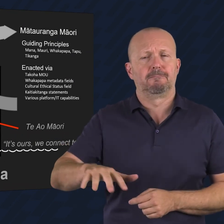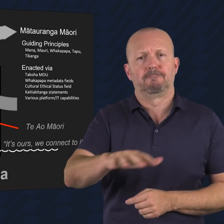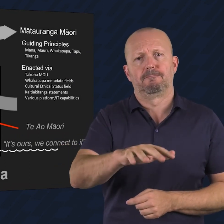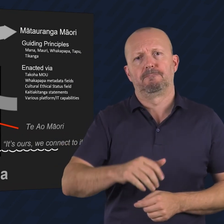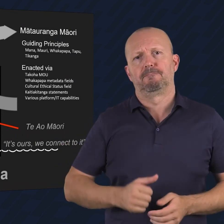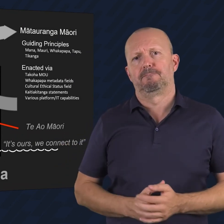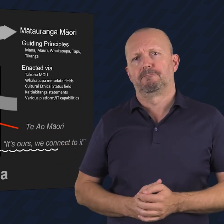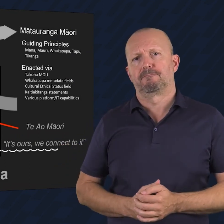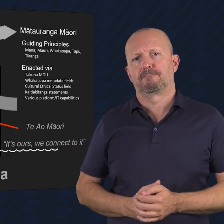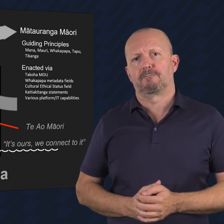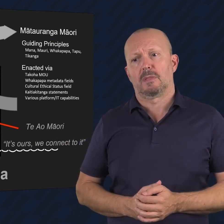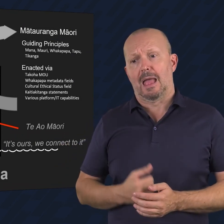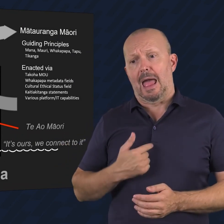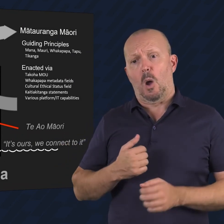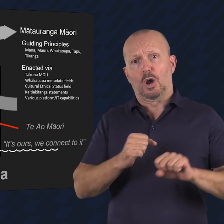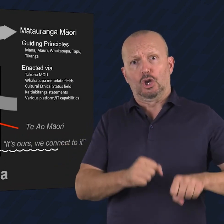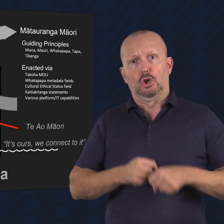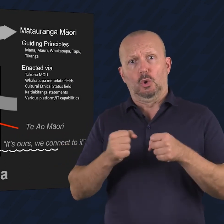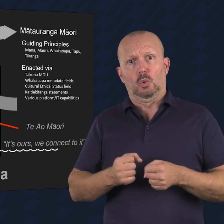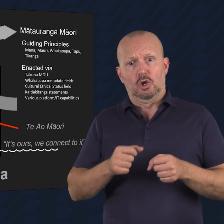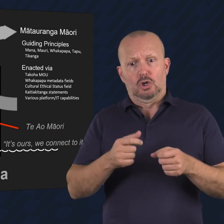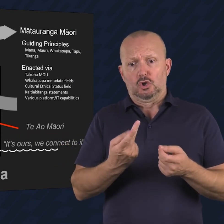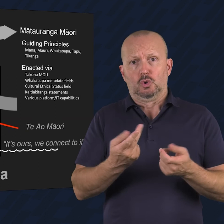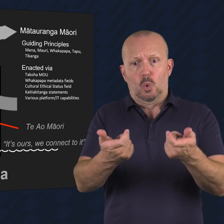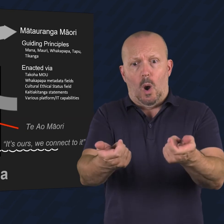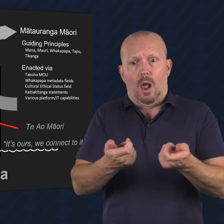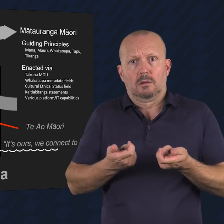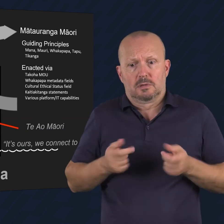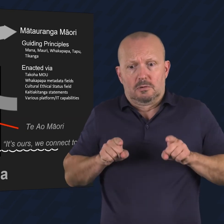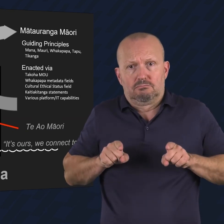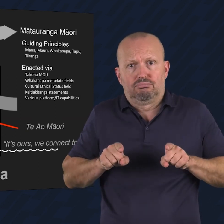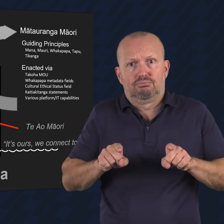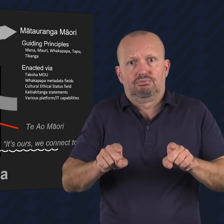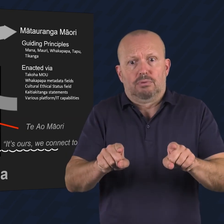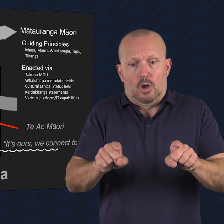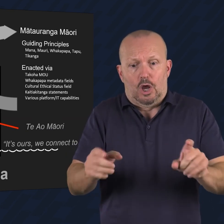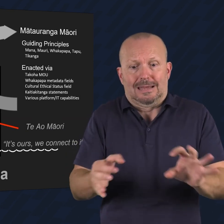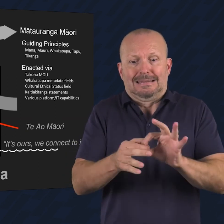Te Waka Hourua floats upon Te Tiriti o Waitangi. Its two hulls are bound together by the values within Te Tiriti,